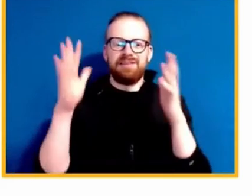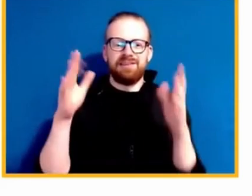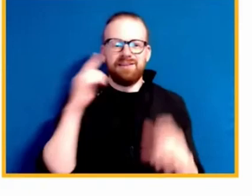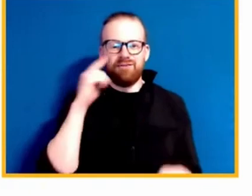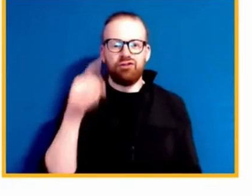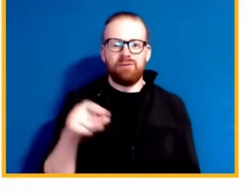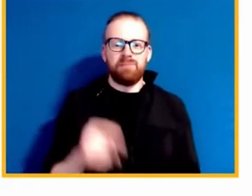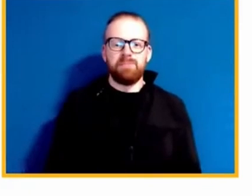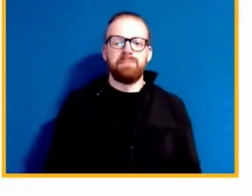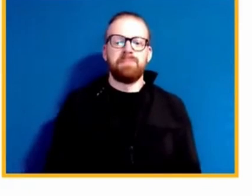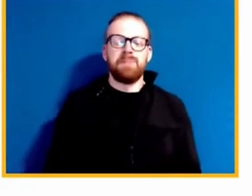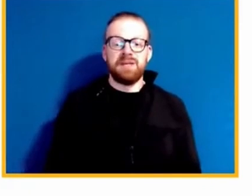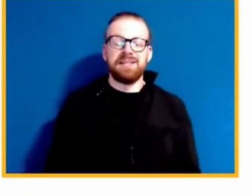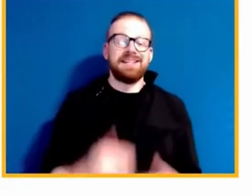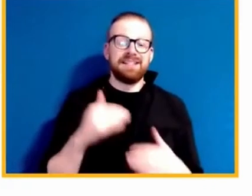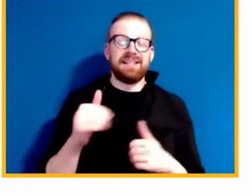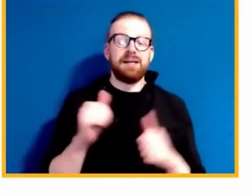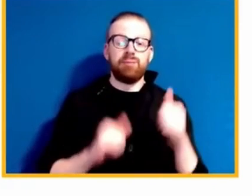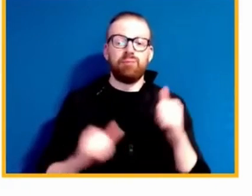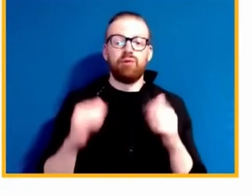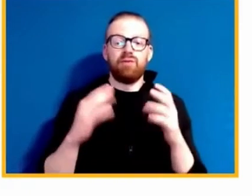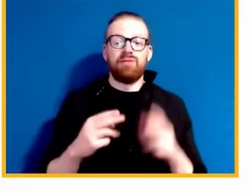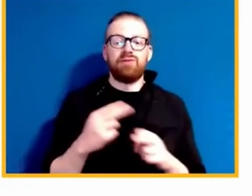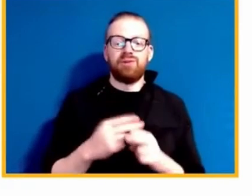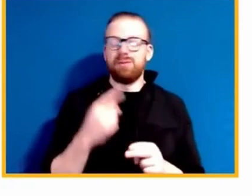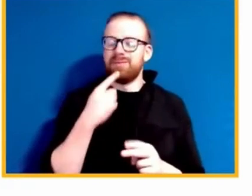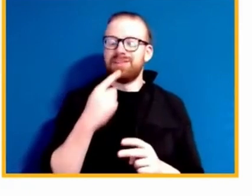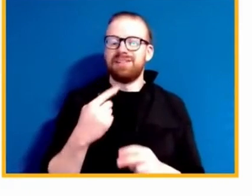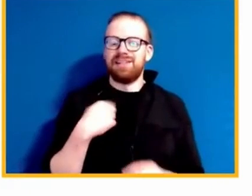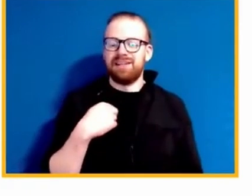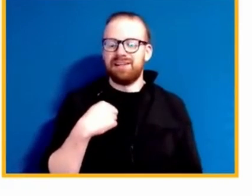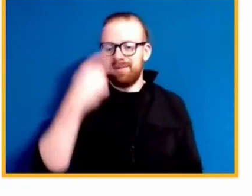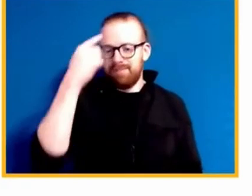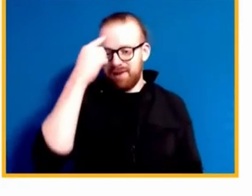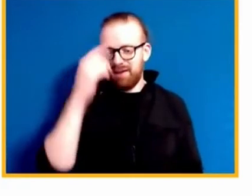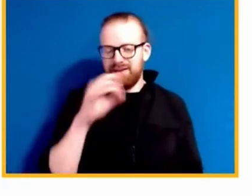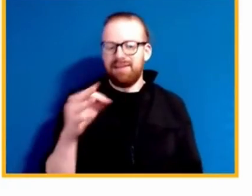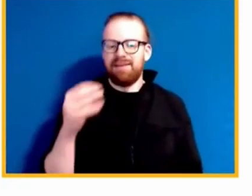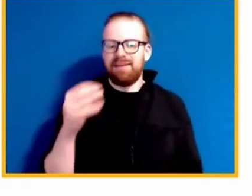Oh man, I just read our next performer's name and you know how I said I was going to get my mind off of food?